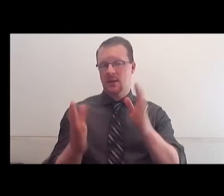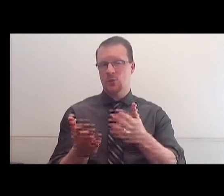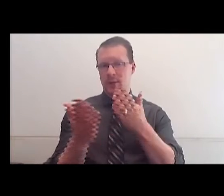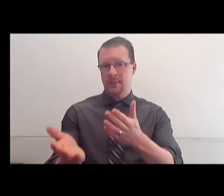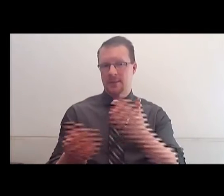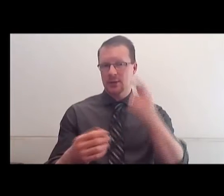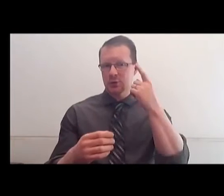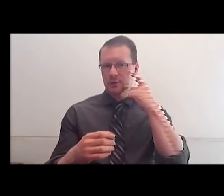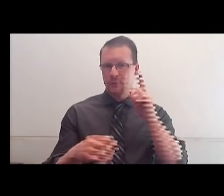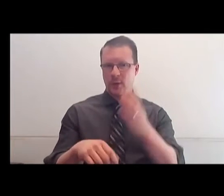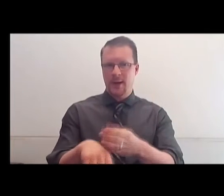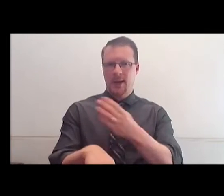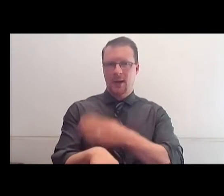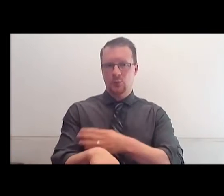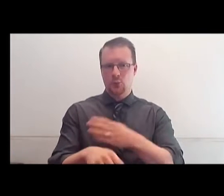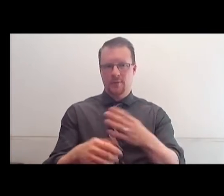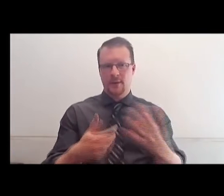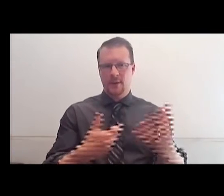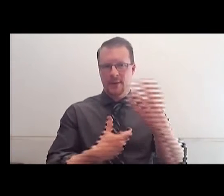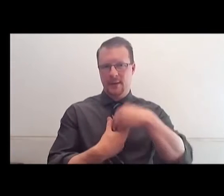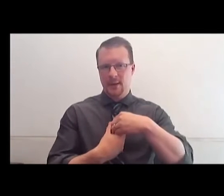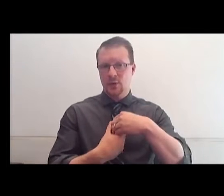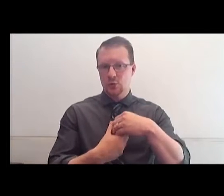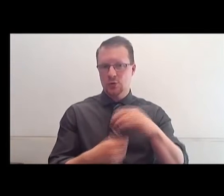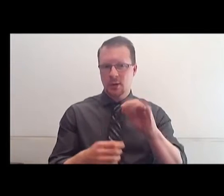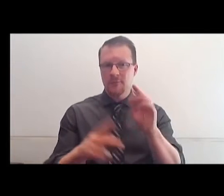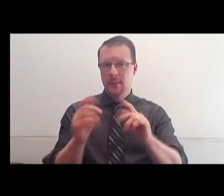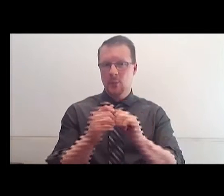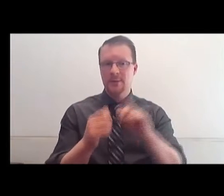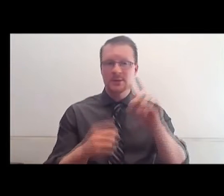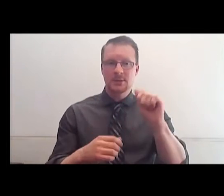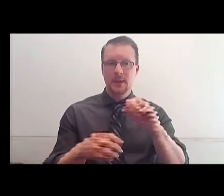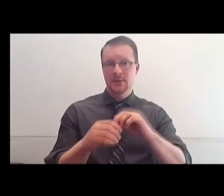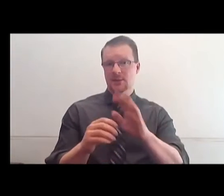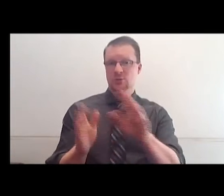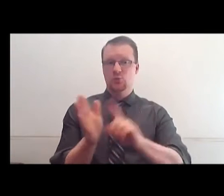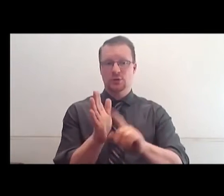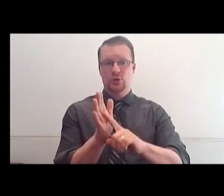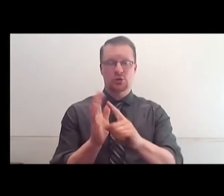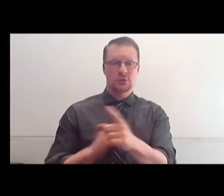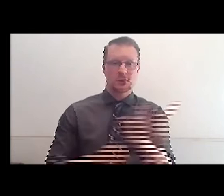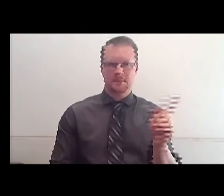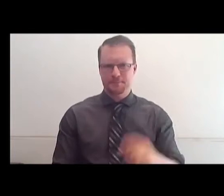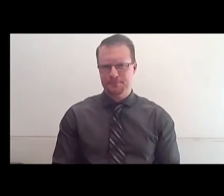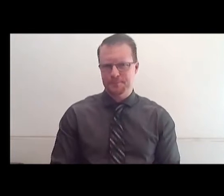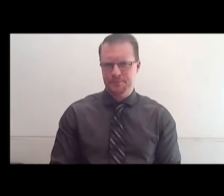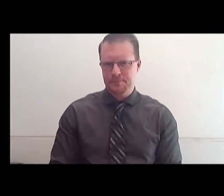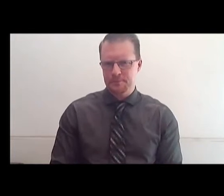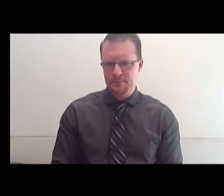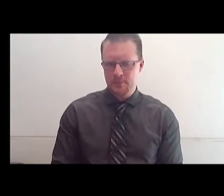provides fantastic recommendations for improving the engagement of people with disabilities within the research.